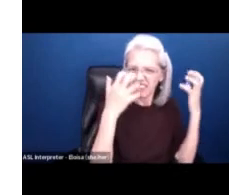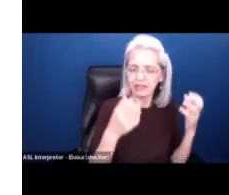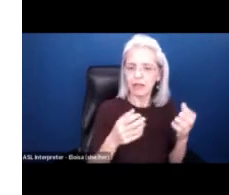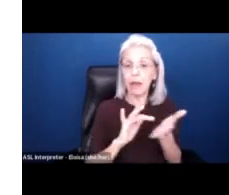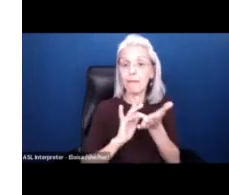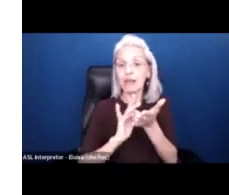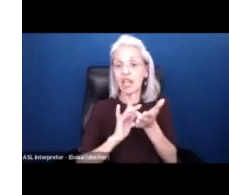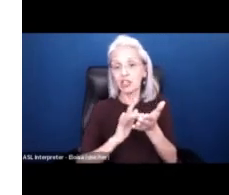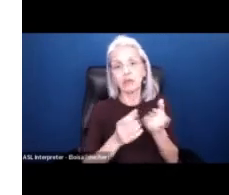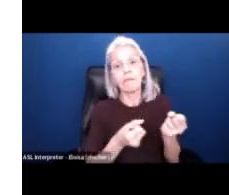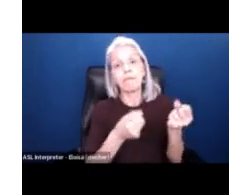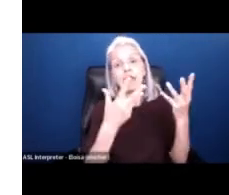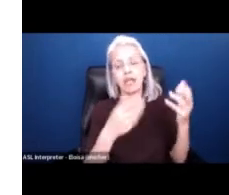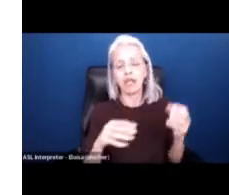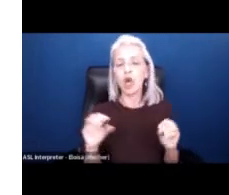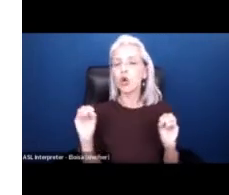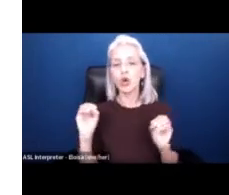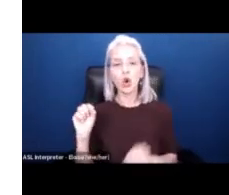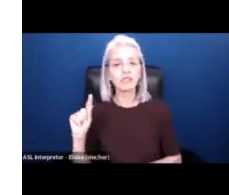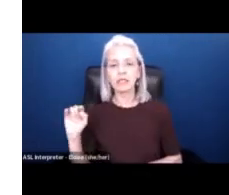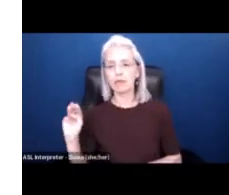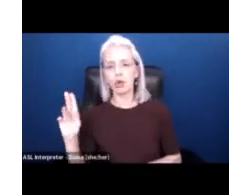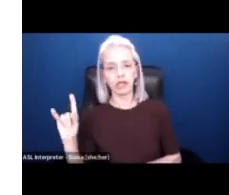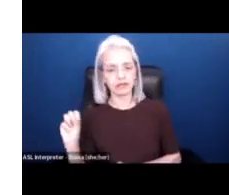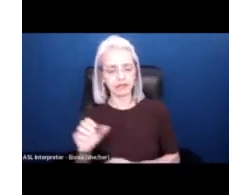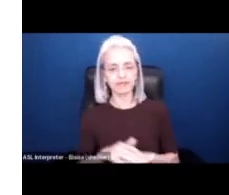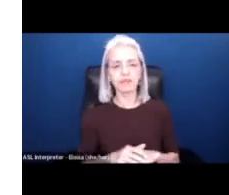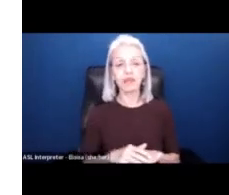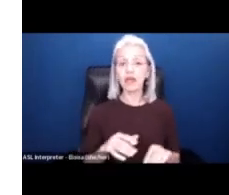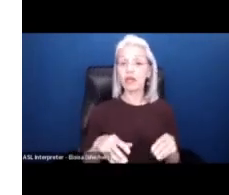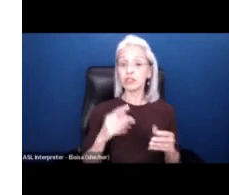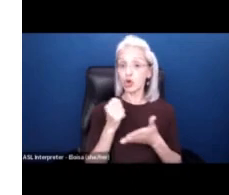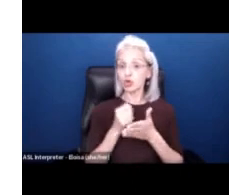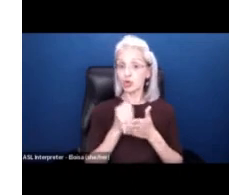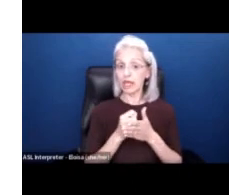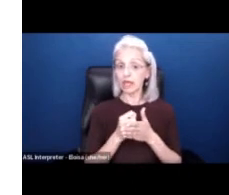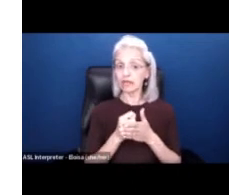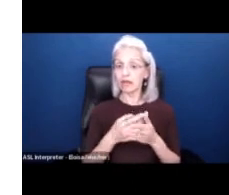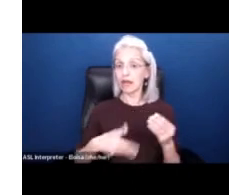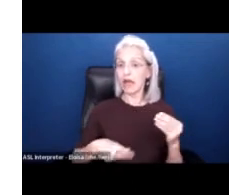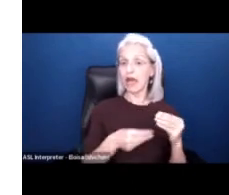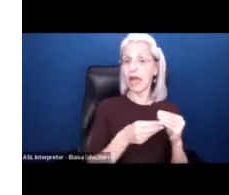stimulants, and instead of treating by adding a medication that calms them down, it may be